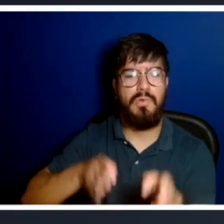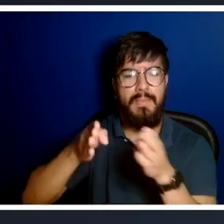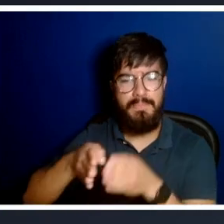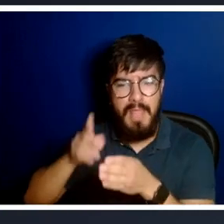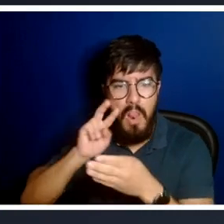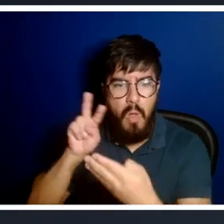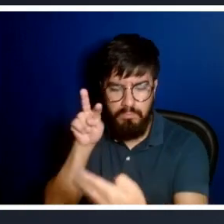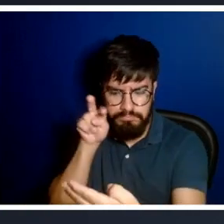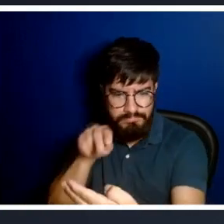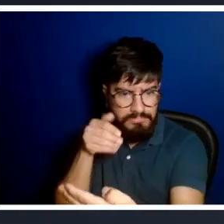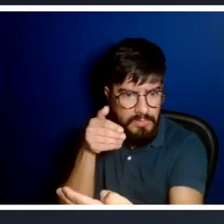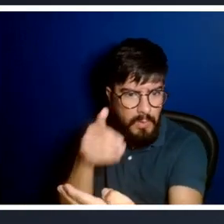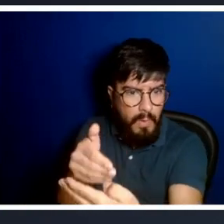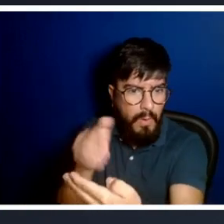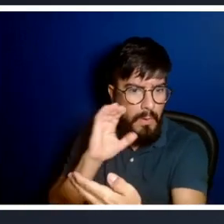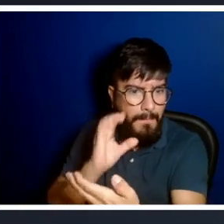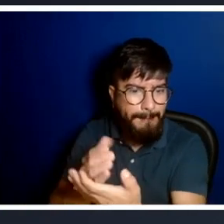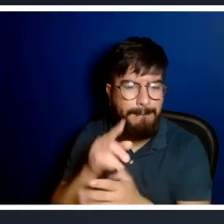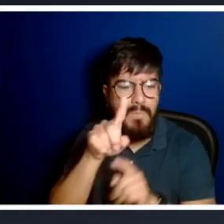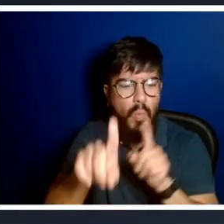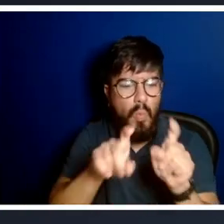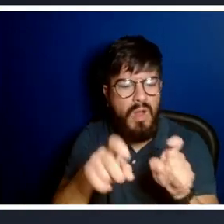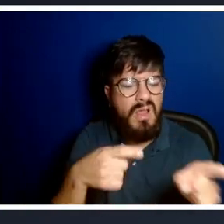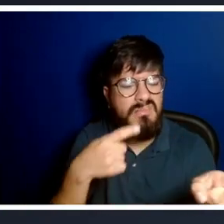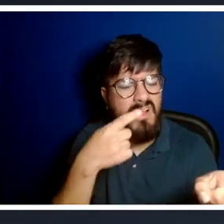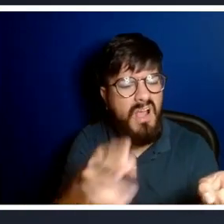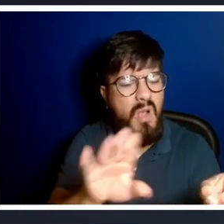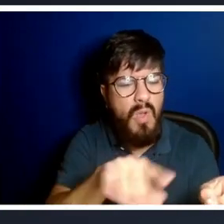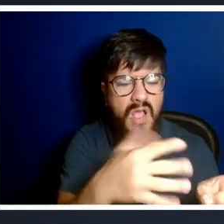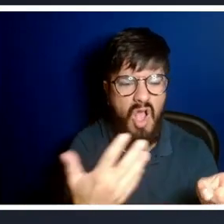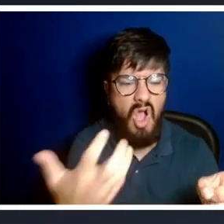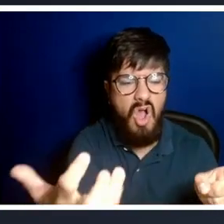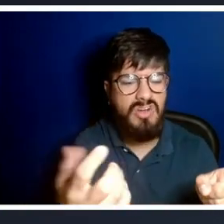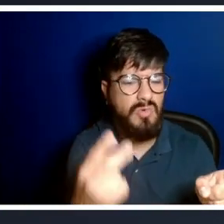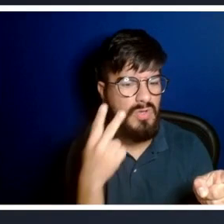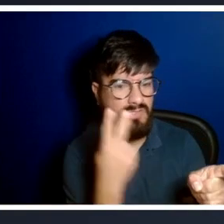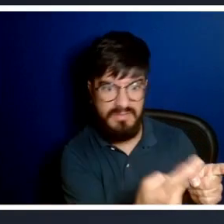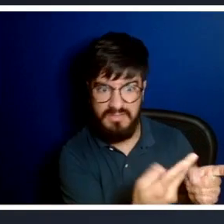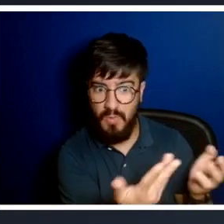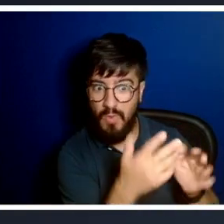the children see, what colors stand out. With this portrait, we pretend to jump into the